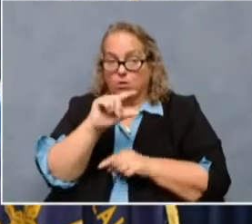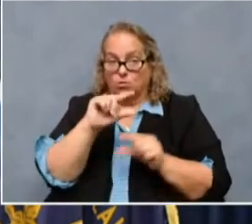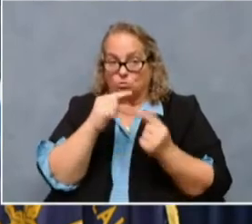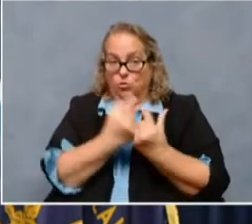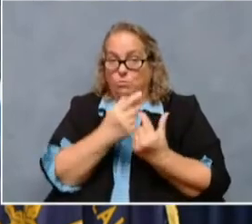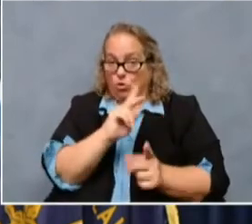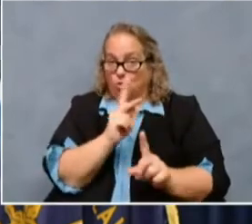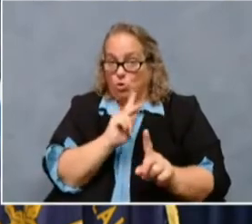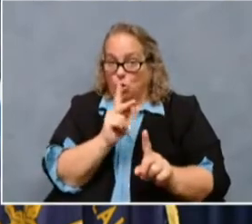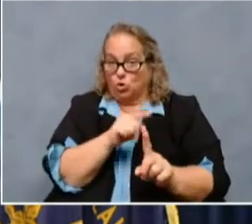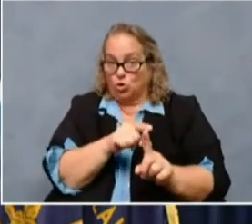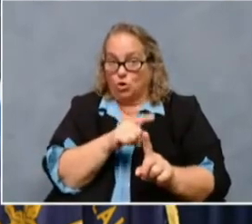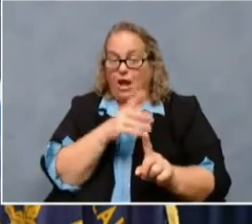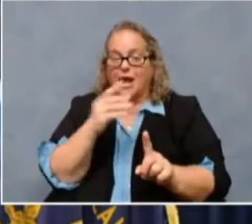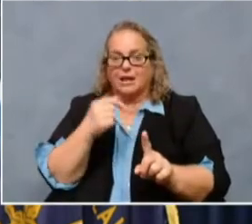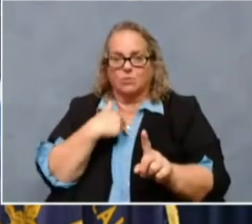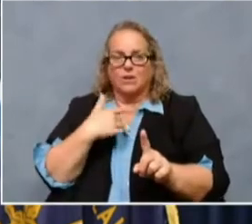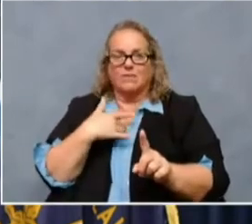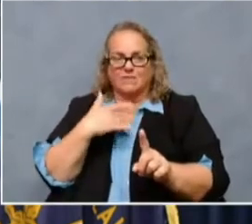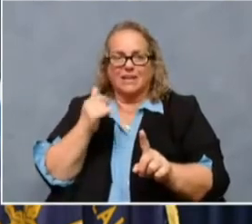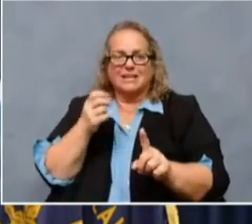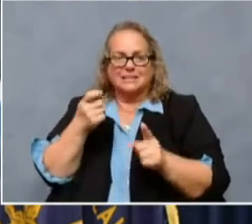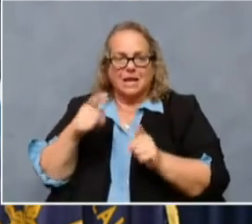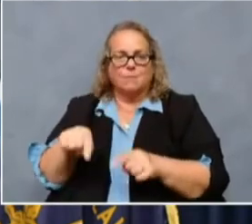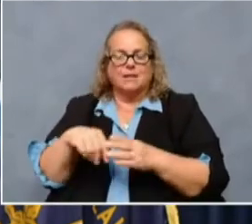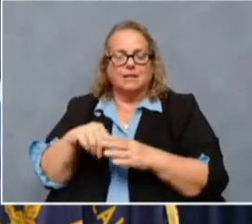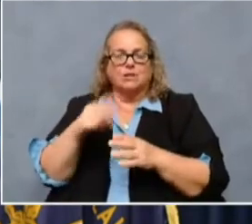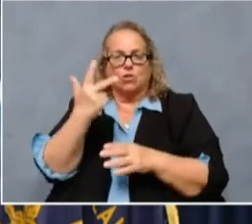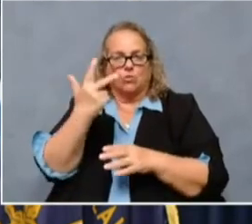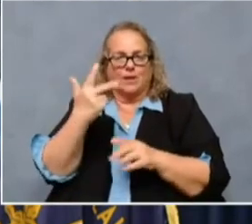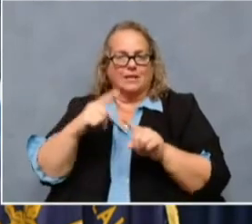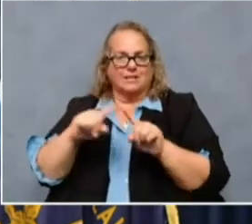this has happened in at least three states. Uh, that will likely be